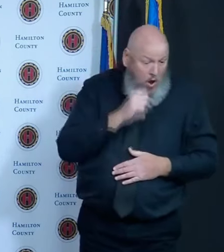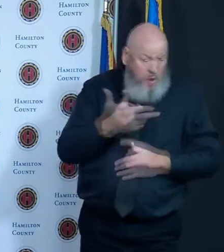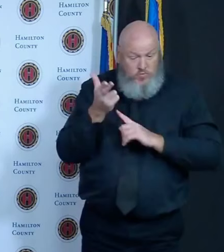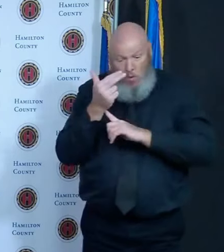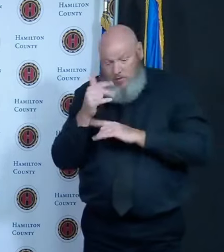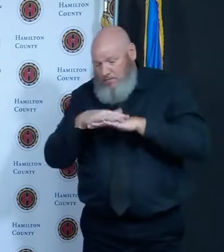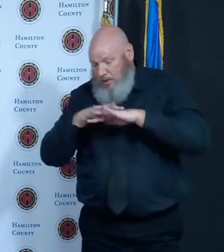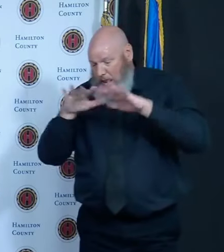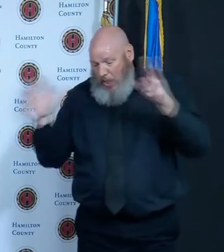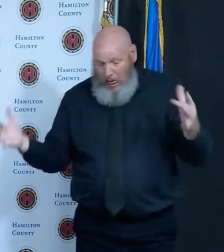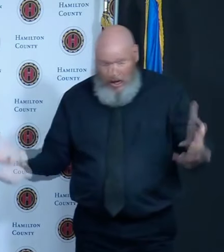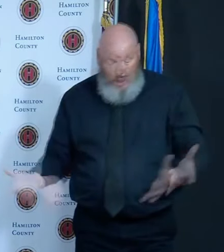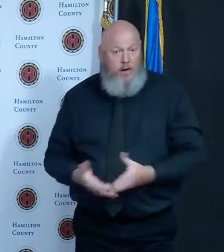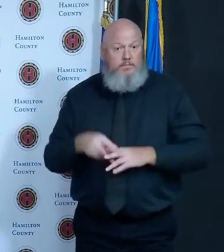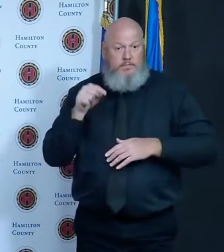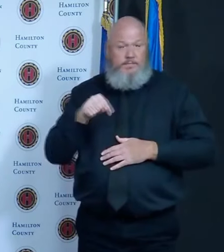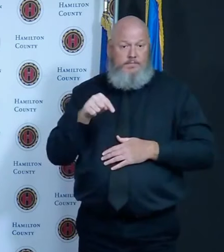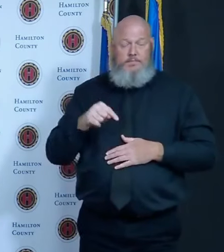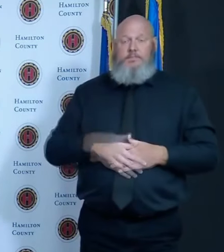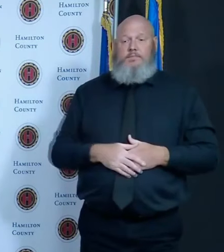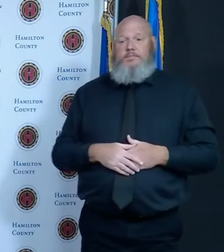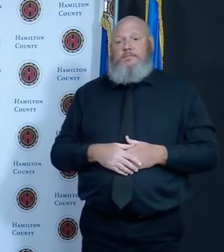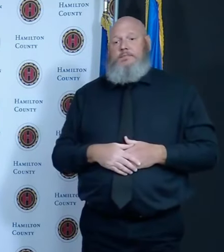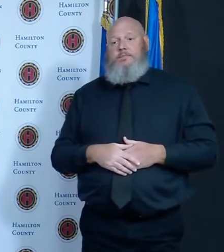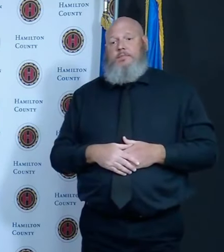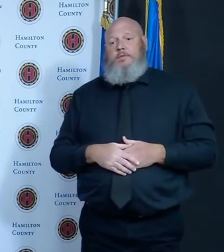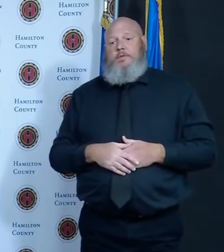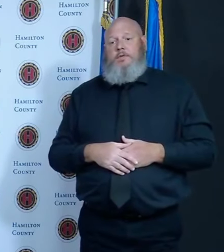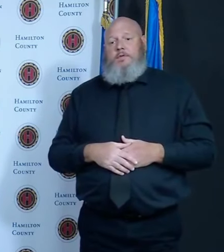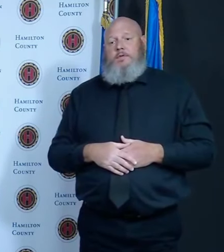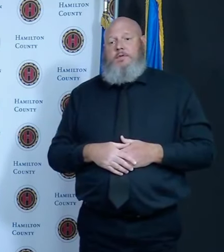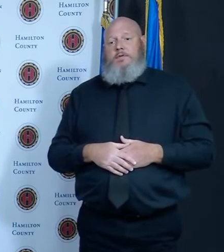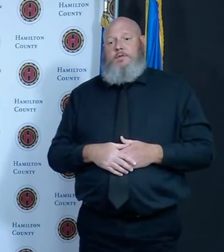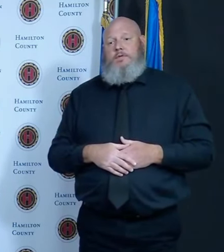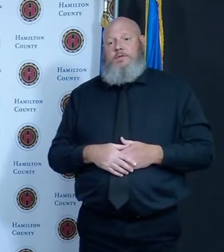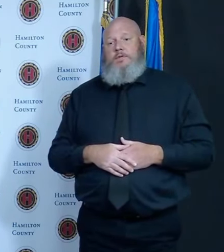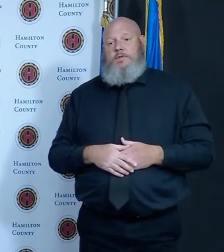to help by you know doing some carry out especially over the weekends buying gift